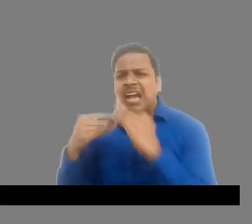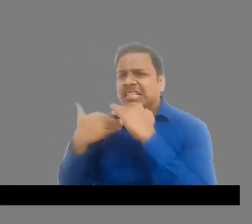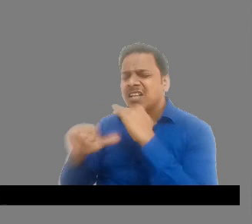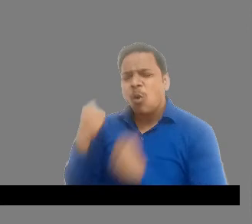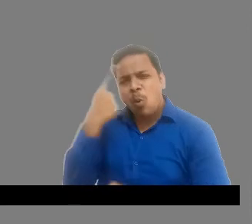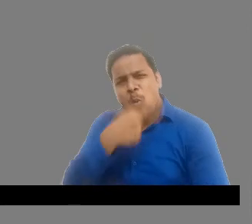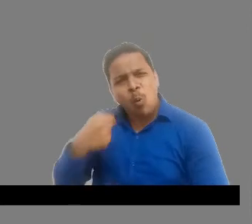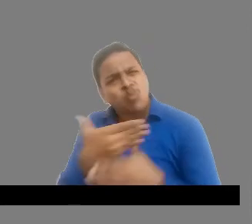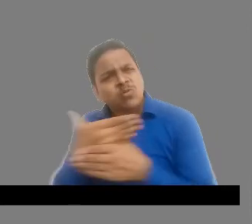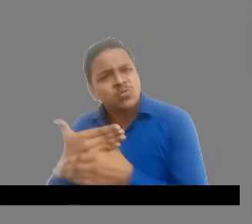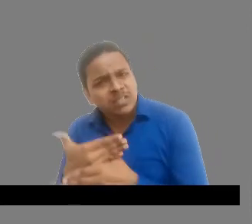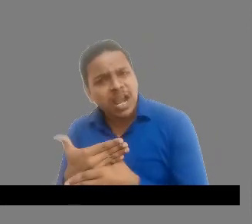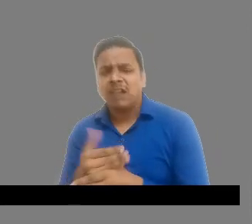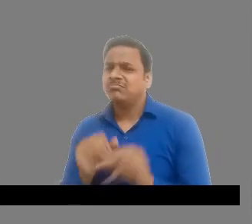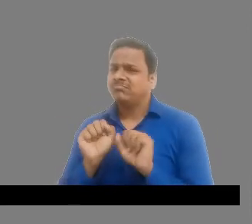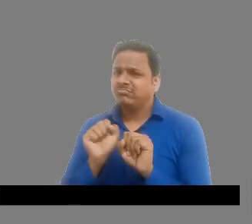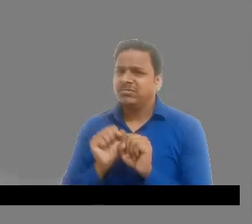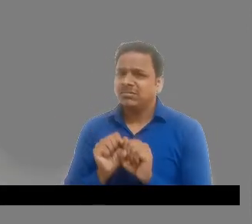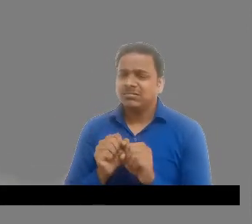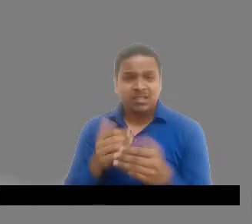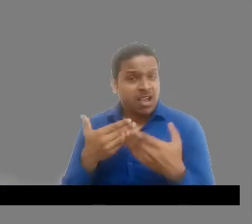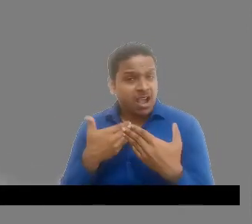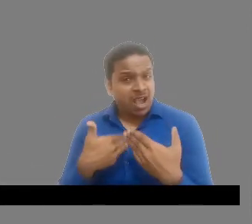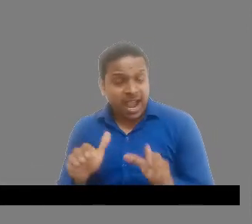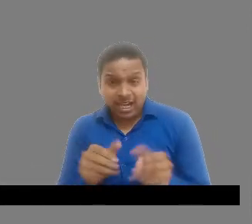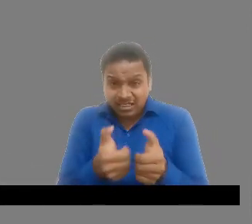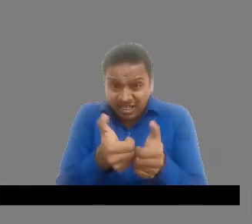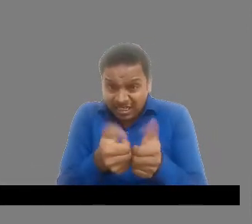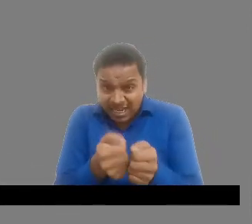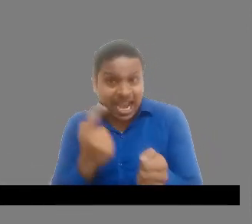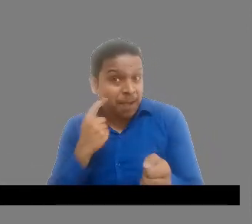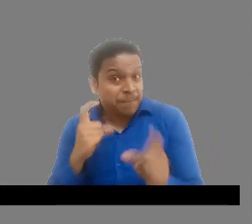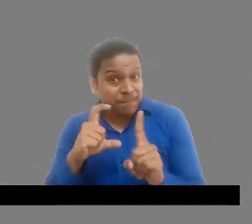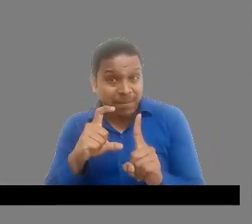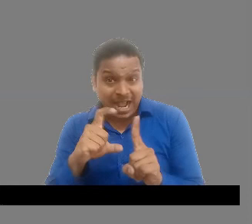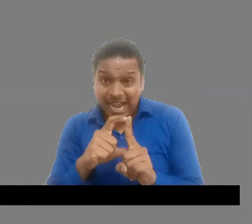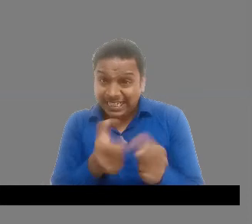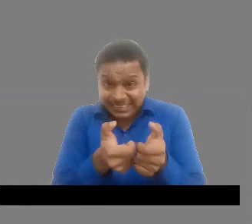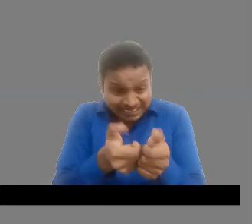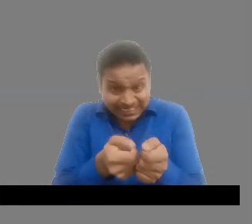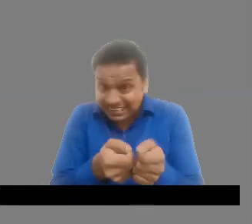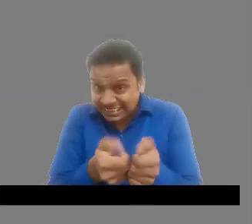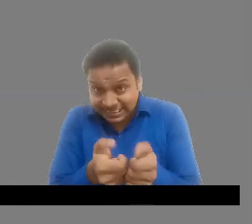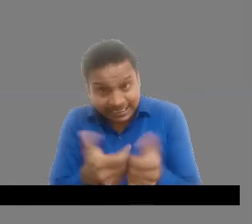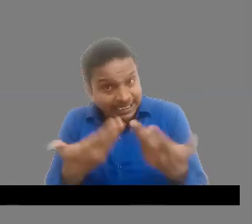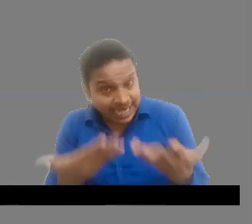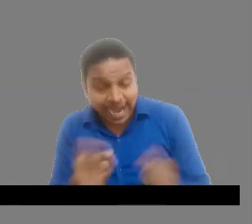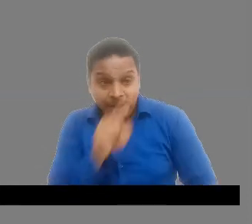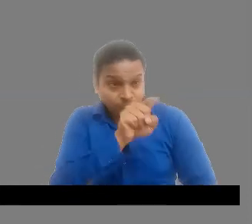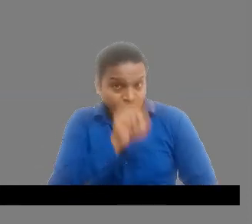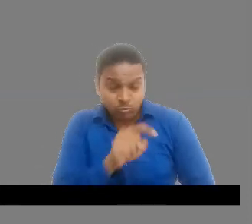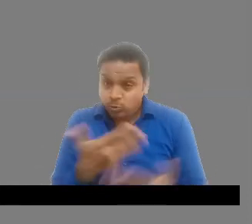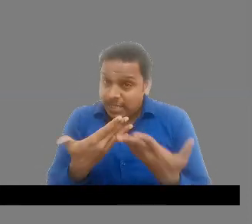share this information. So either I can type in the email ID. Okay, I can give this email